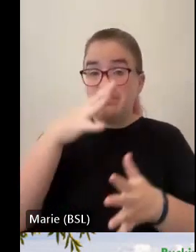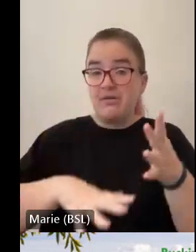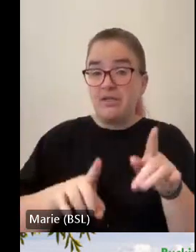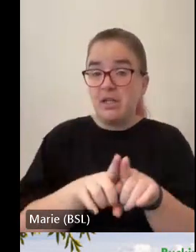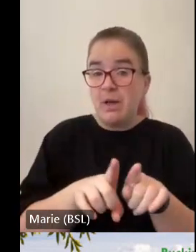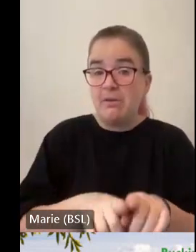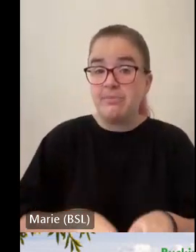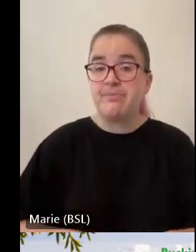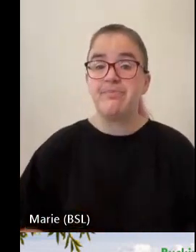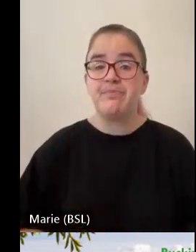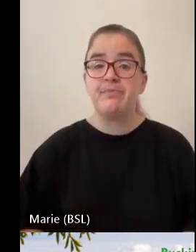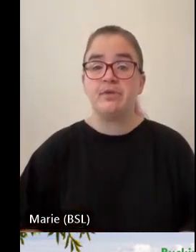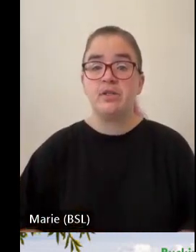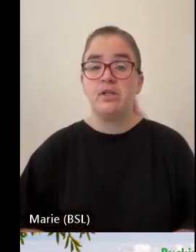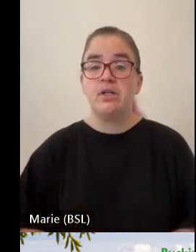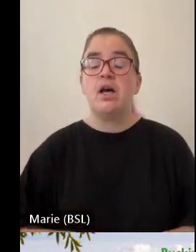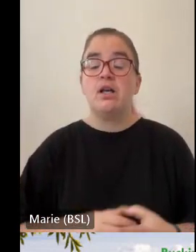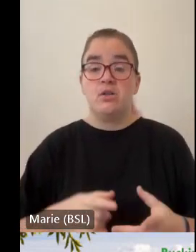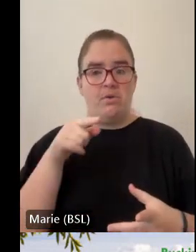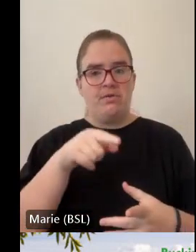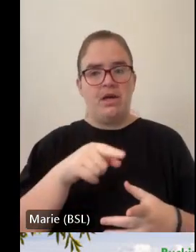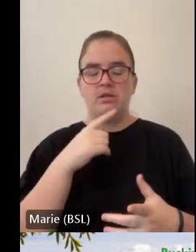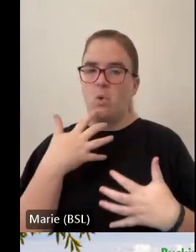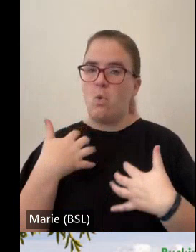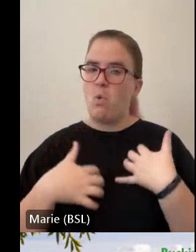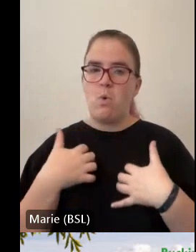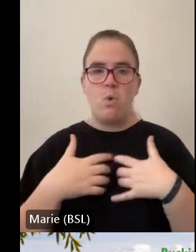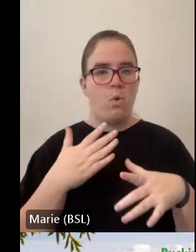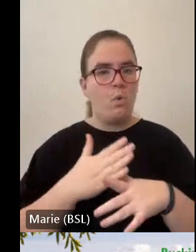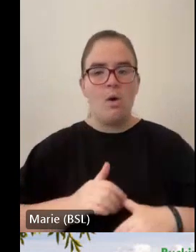So that's what really well and if you know of anyone that might